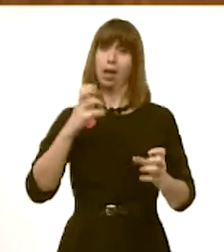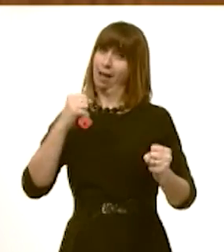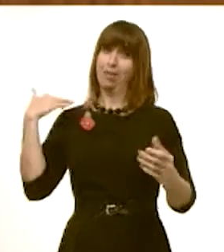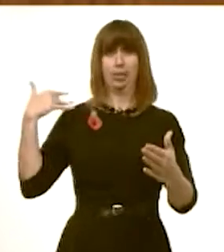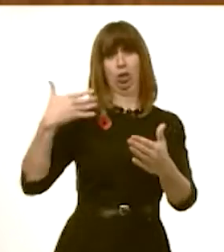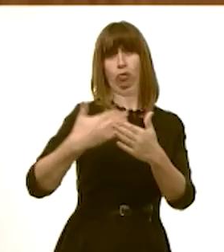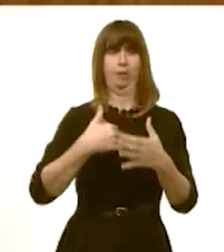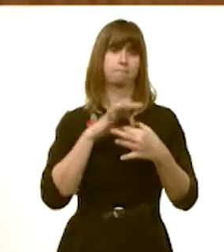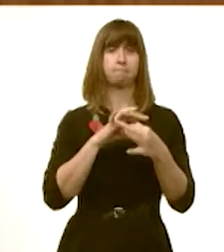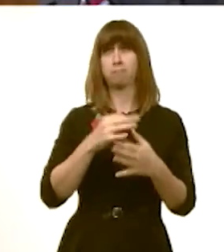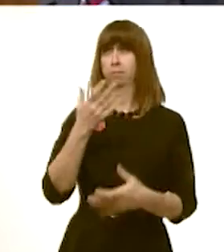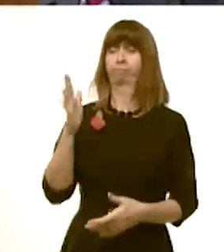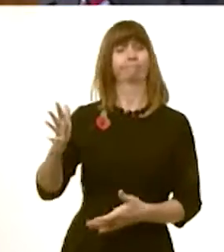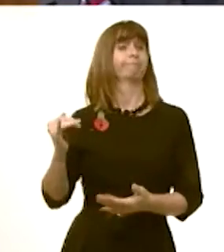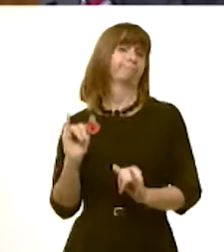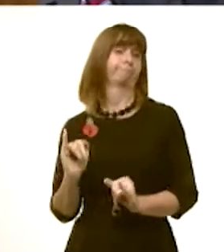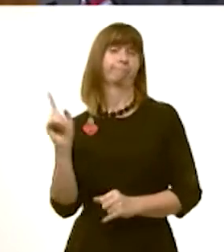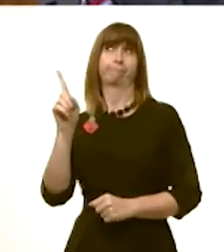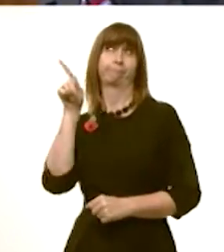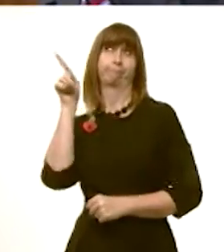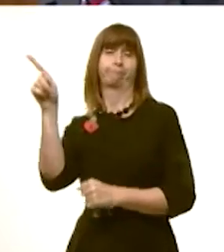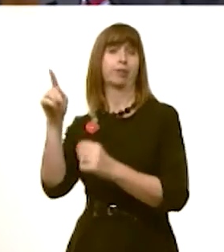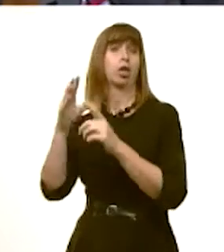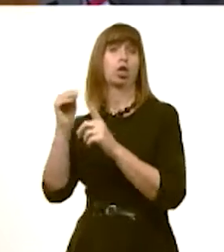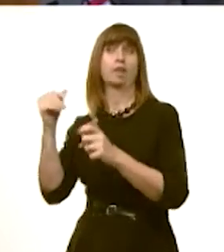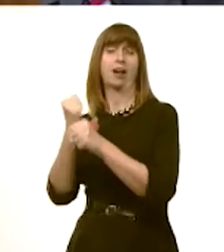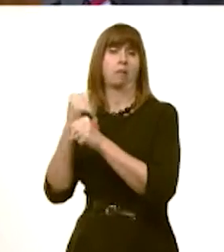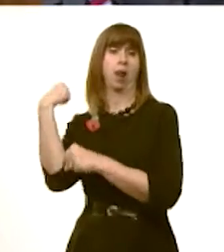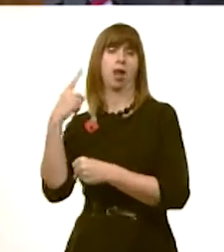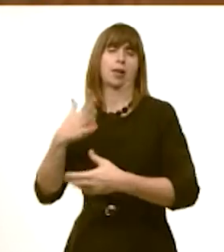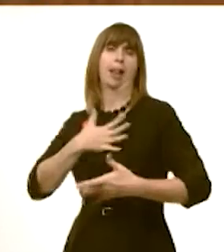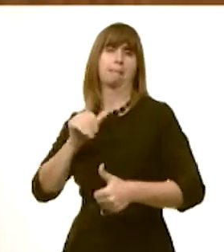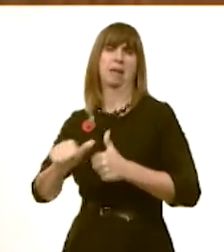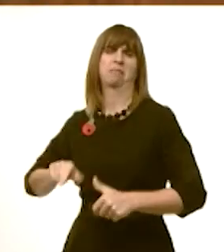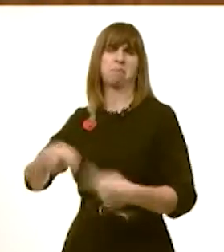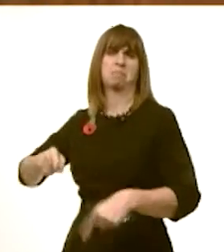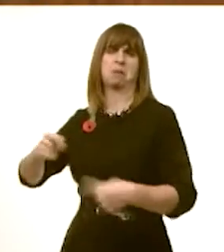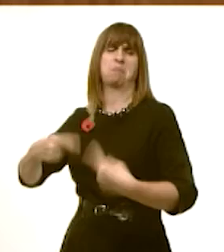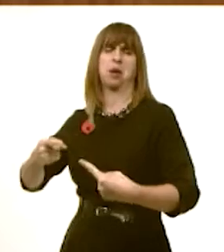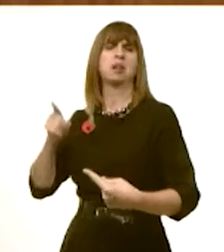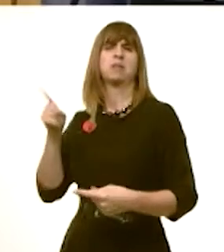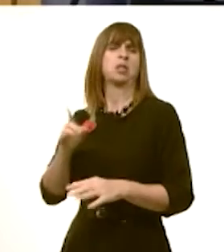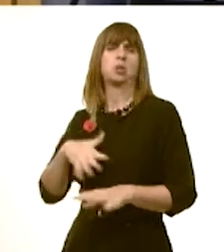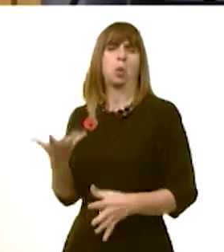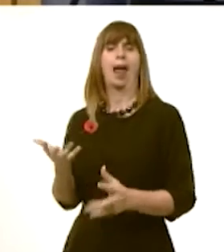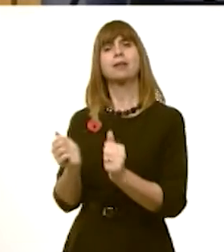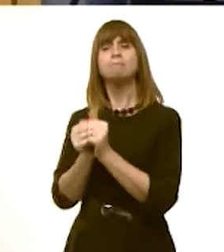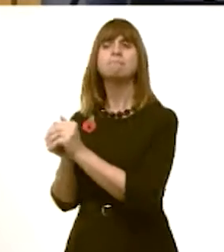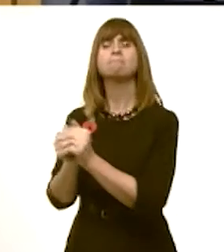Itís a shame the UK Government prefers conflict to consensus. John Griffiths: 2.